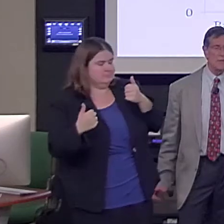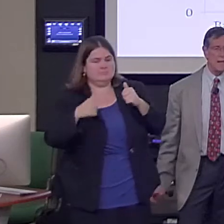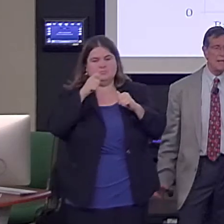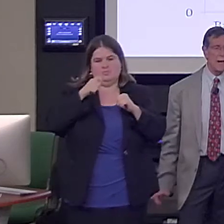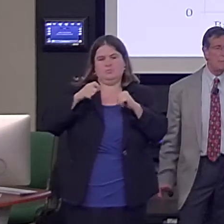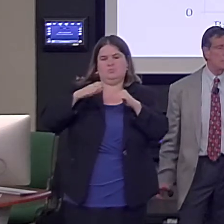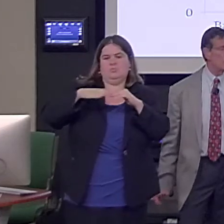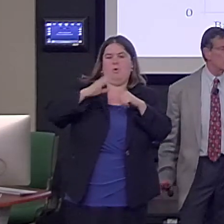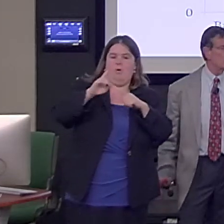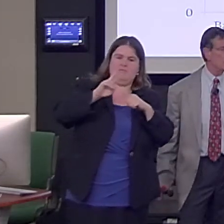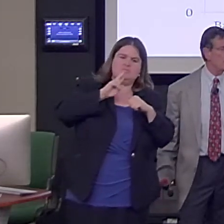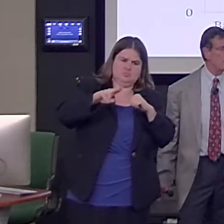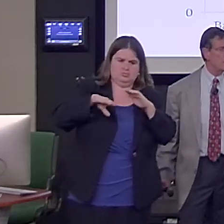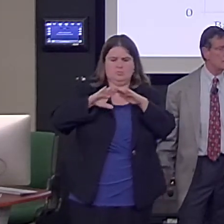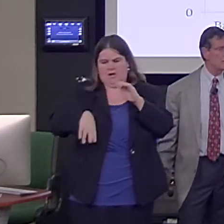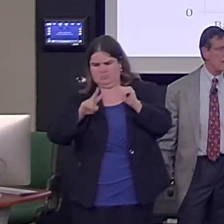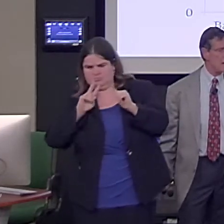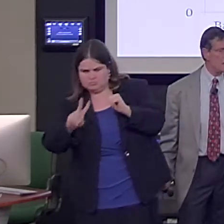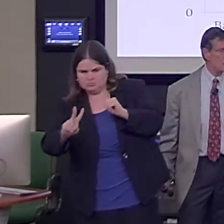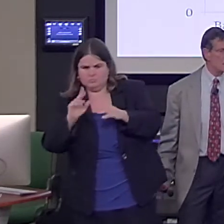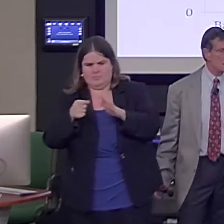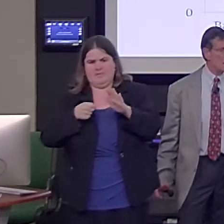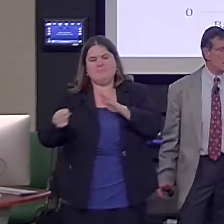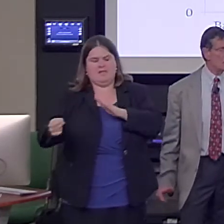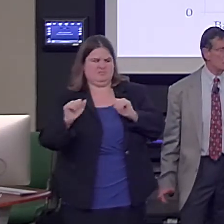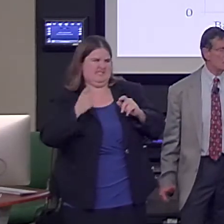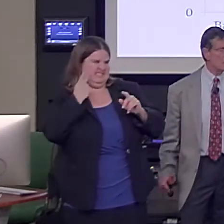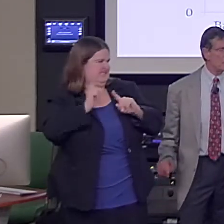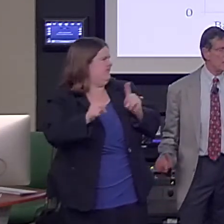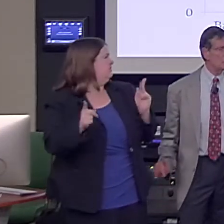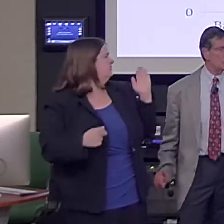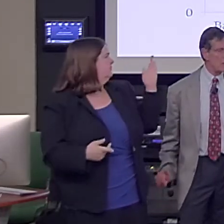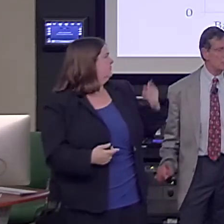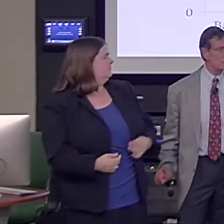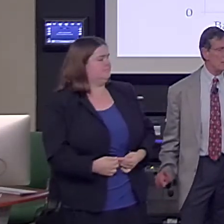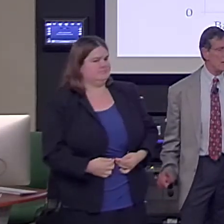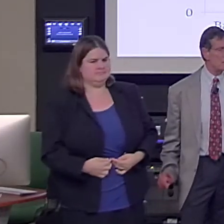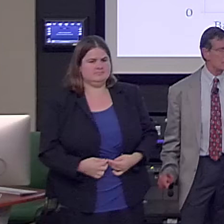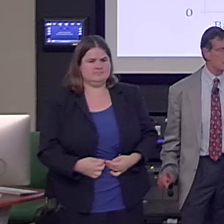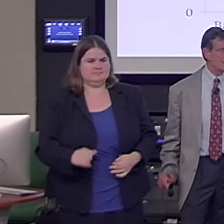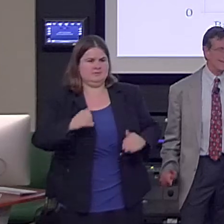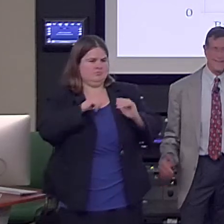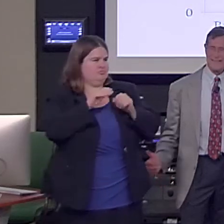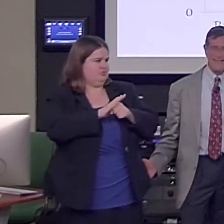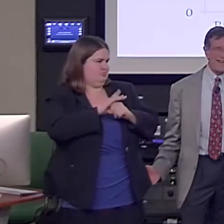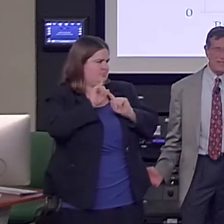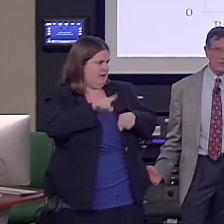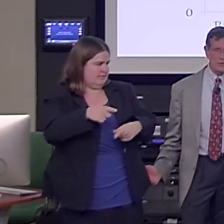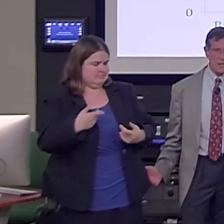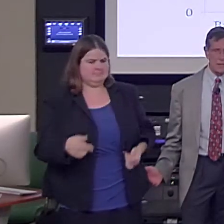taken out before 24 months of age in terms of their stress response ten years later.